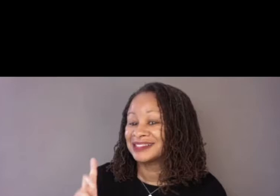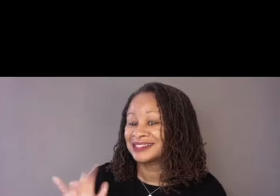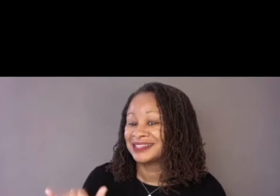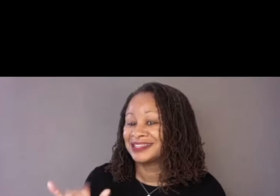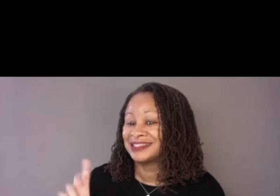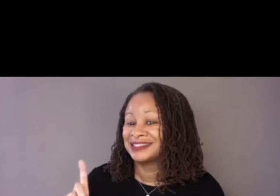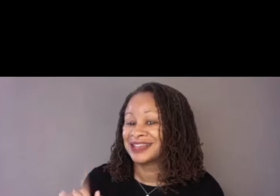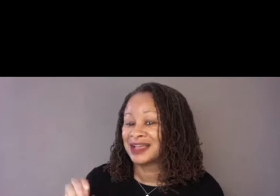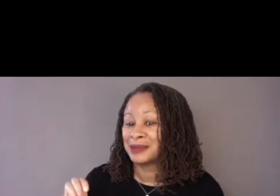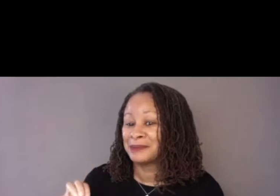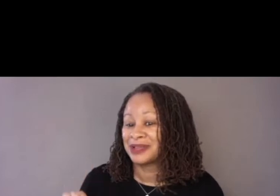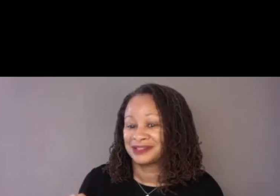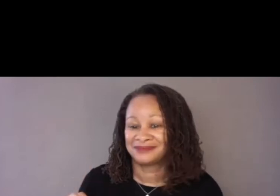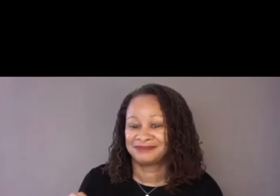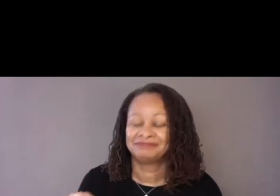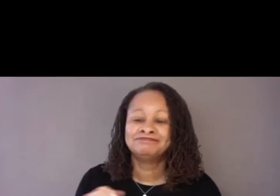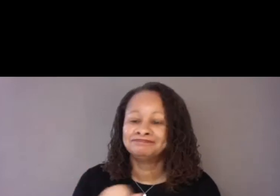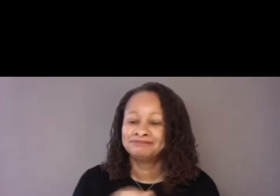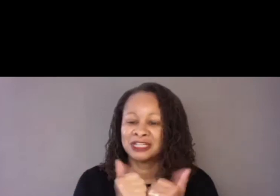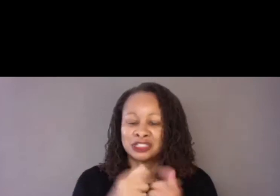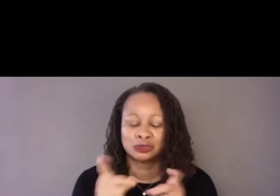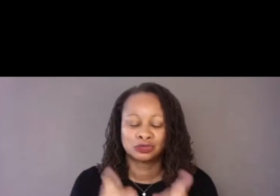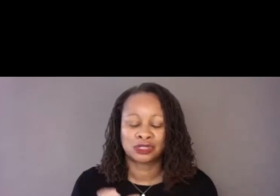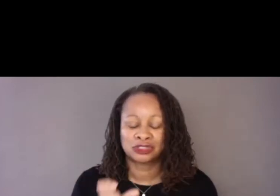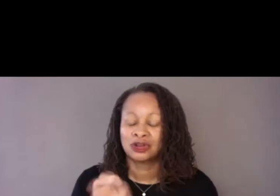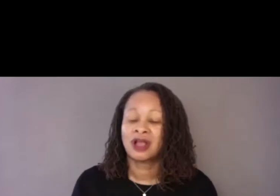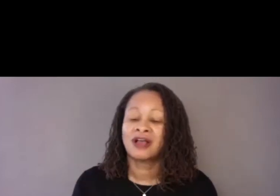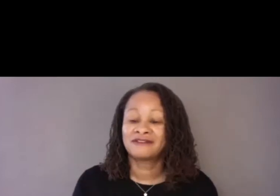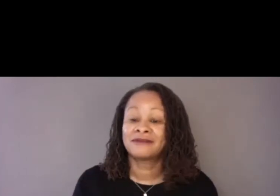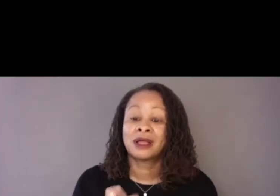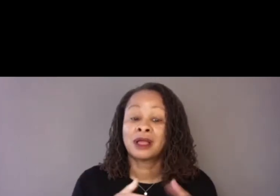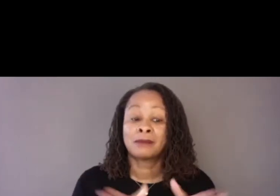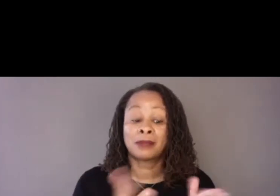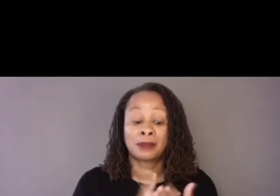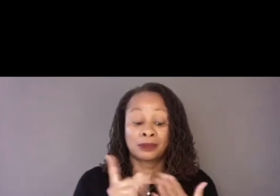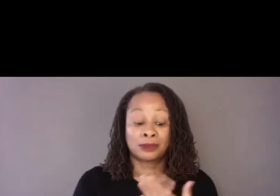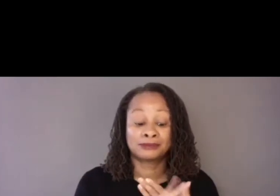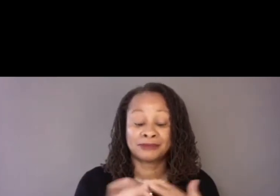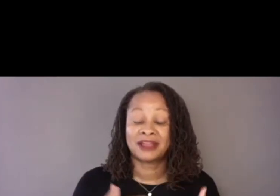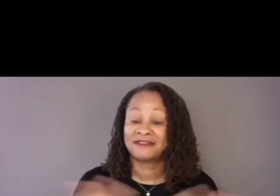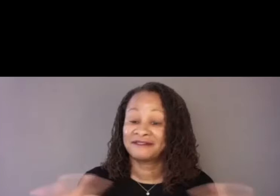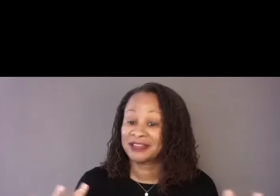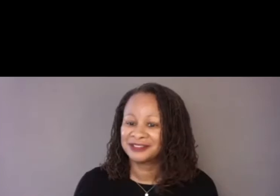I am the Associate Director of Public Programs and Events here at the IDA.